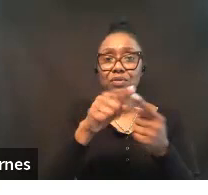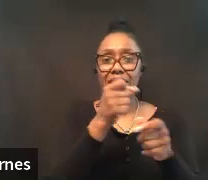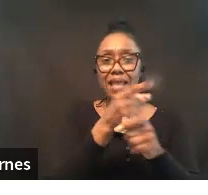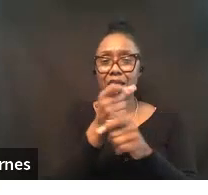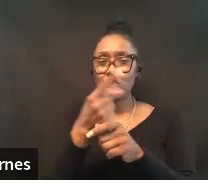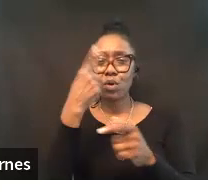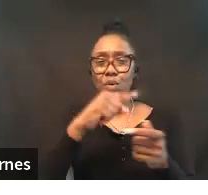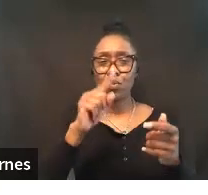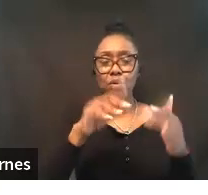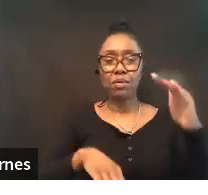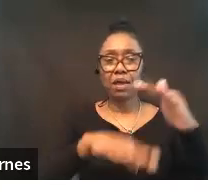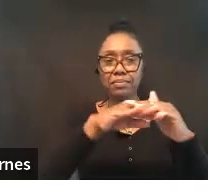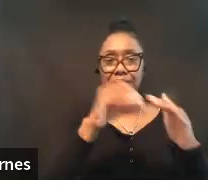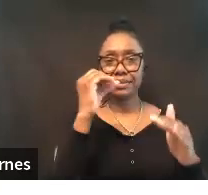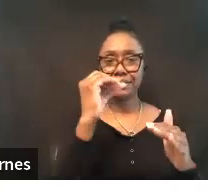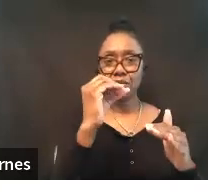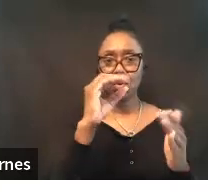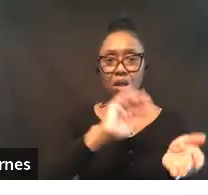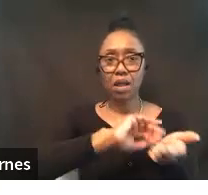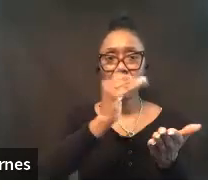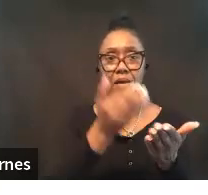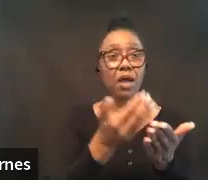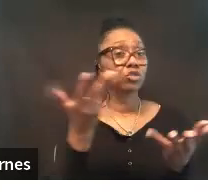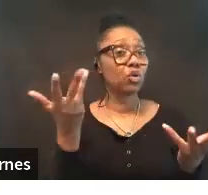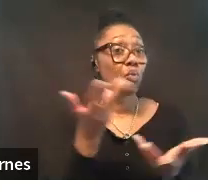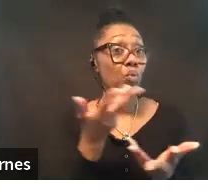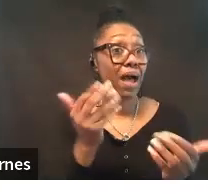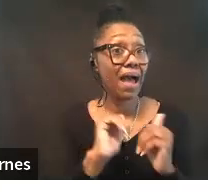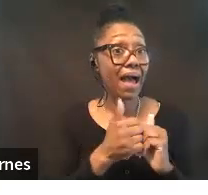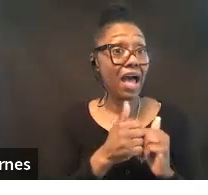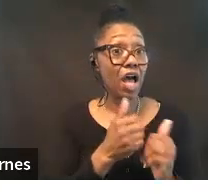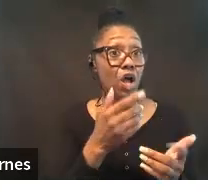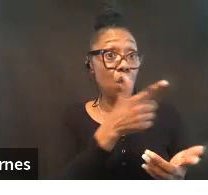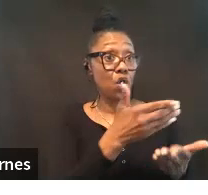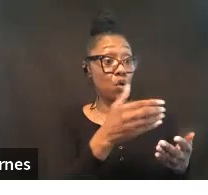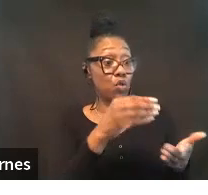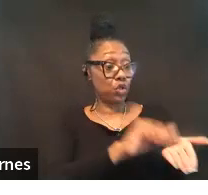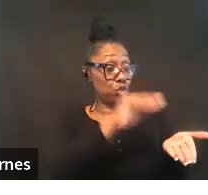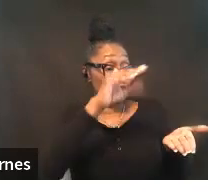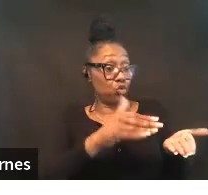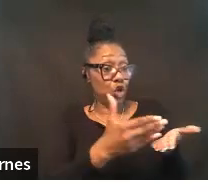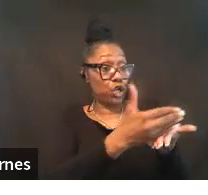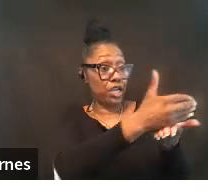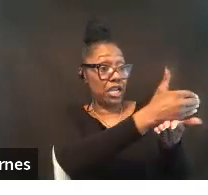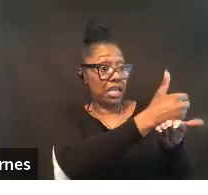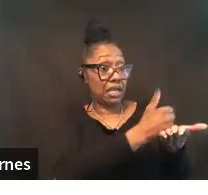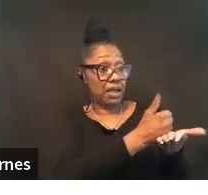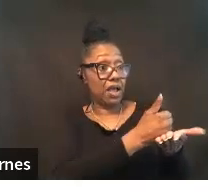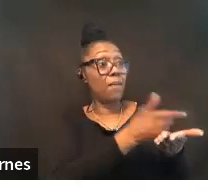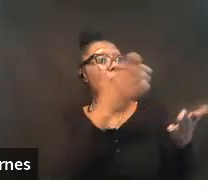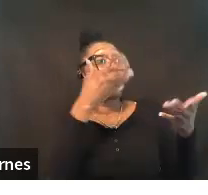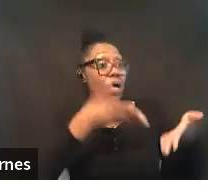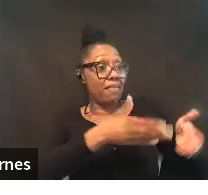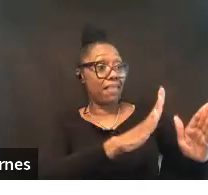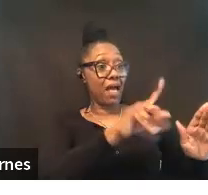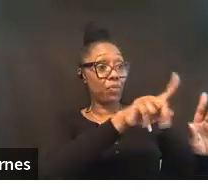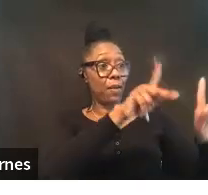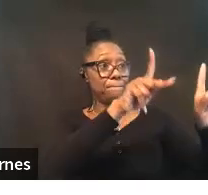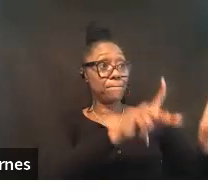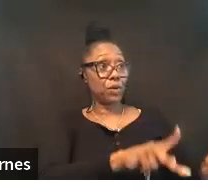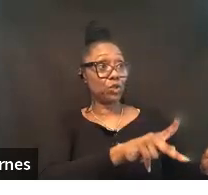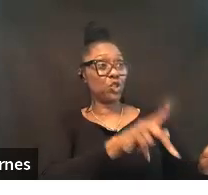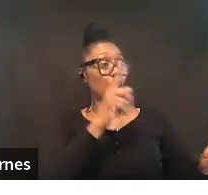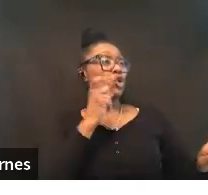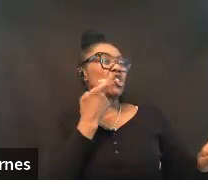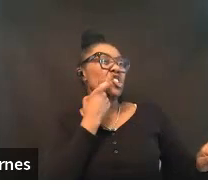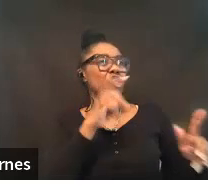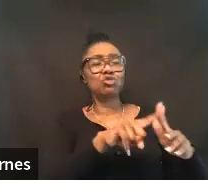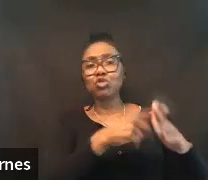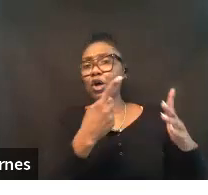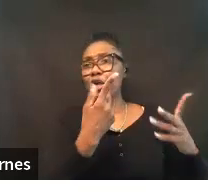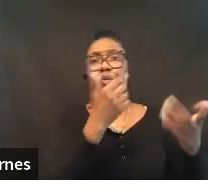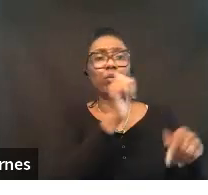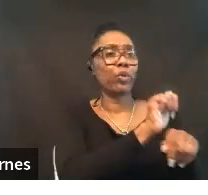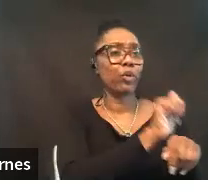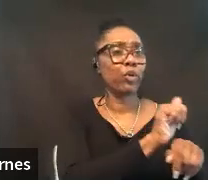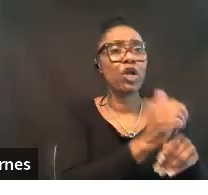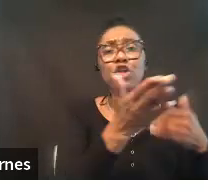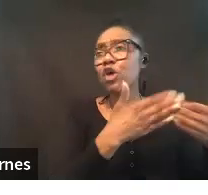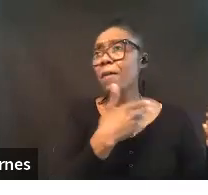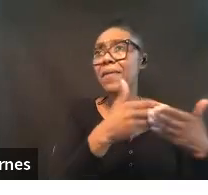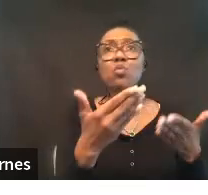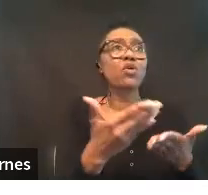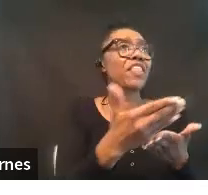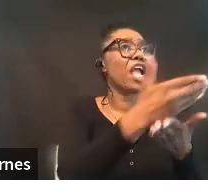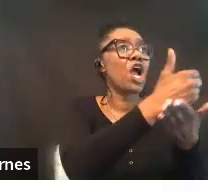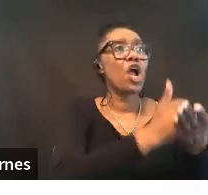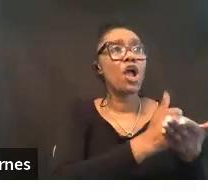In other words, how the calculation goes is that the student earned income exclusion can allow that young individual who just in at the workforce that no matter the amount of income they earn for a given month.